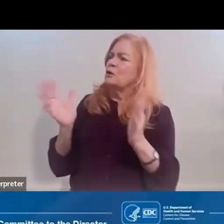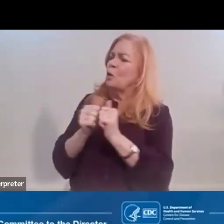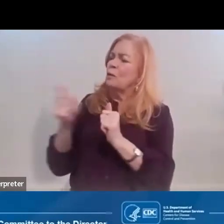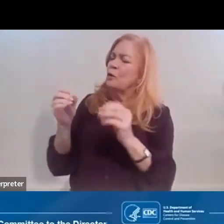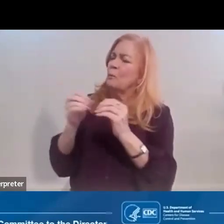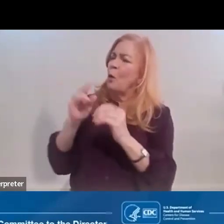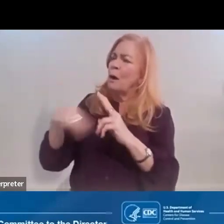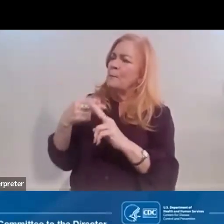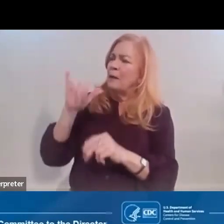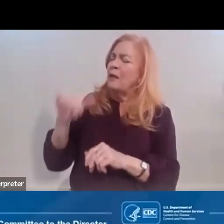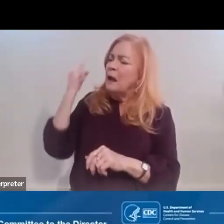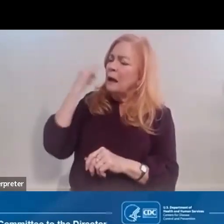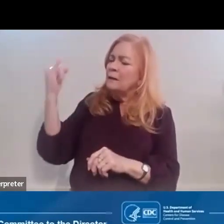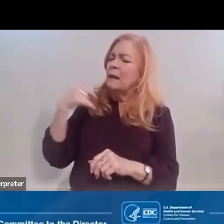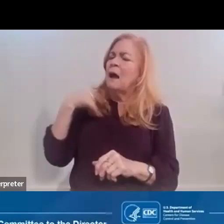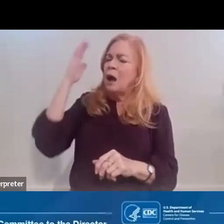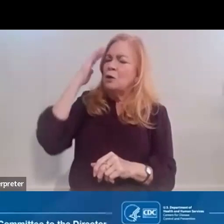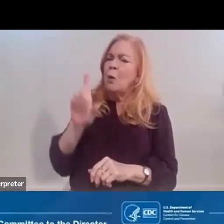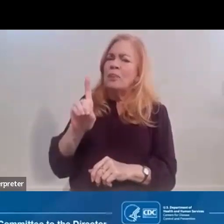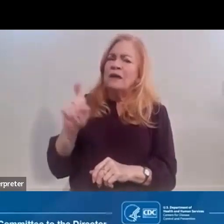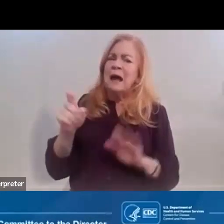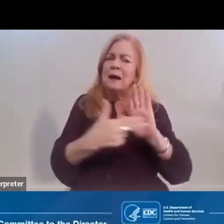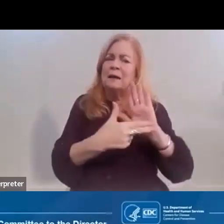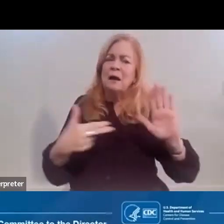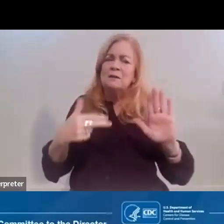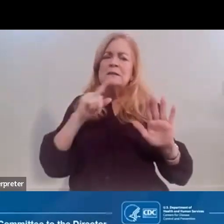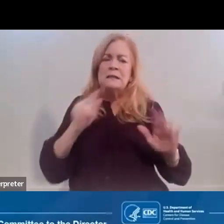And I know that, you know, the diagnostic space is challenging, giving the regulatory kinds